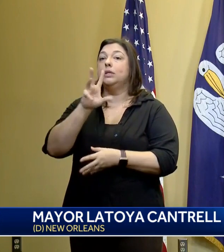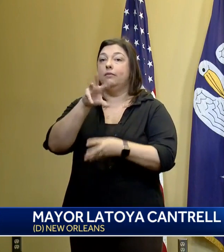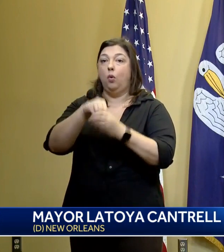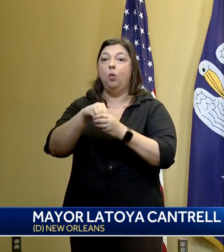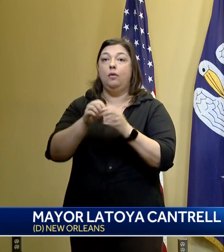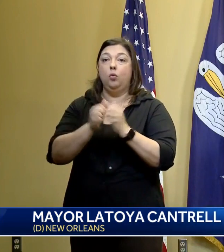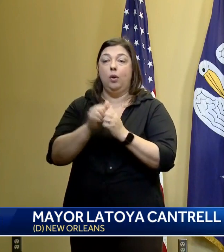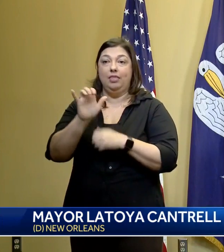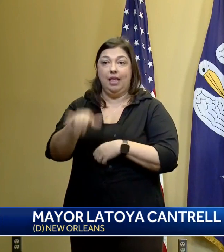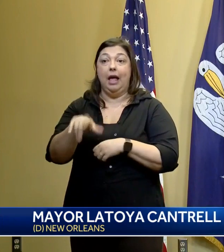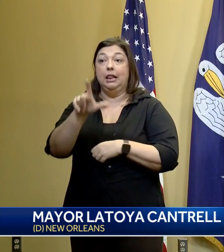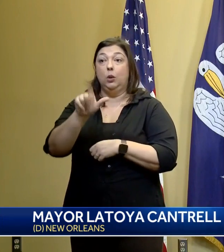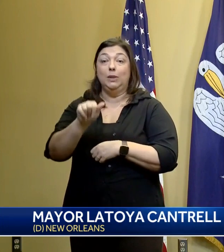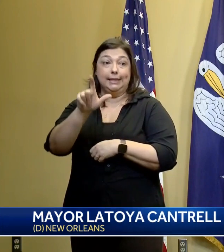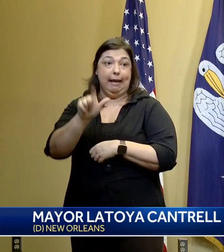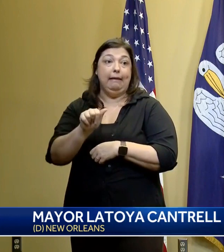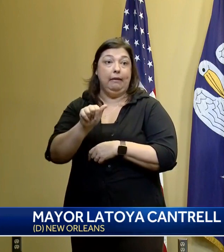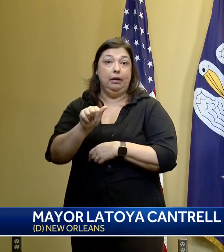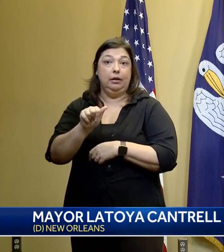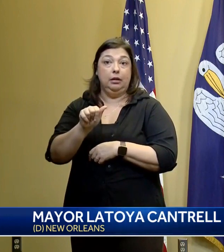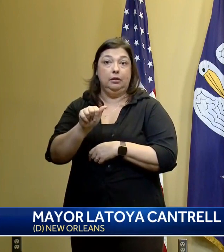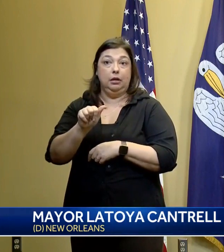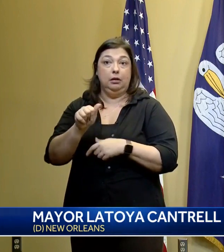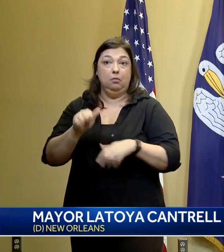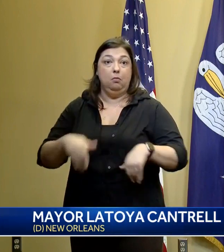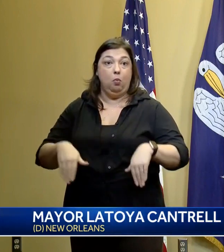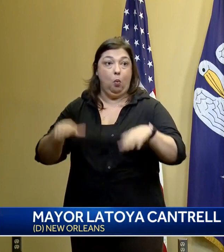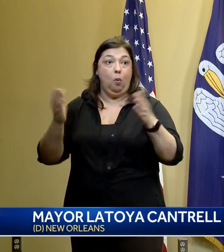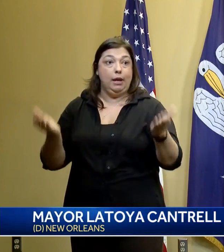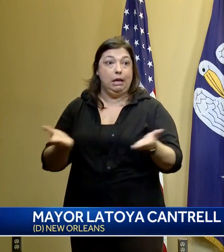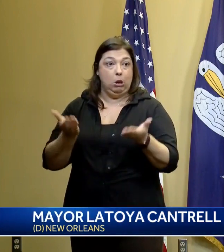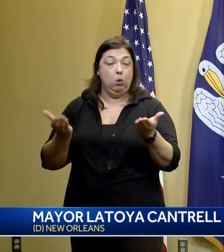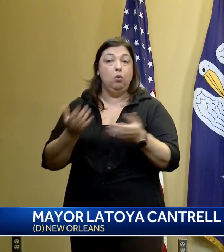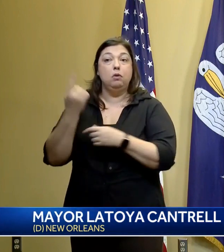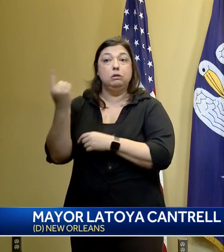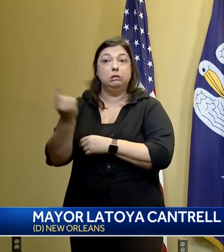AND LAUREN DAIGLE. I UNDERSTAND WAS A PART OF THAT.